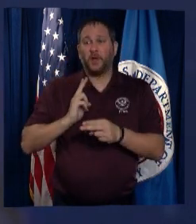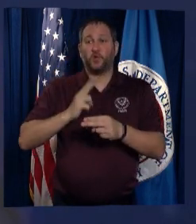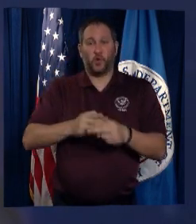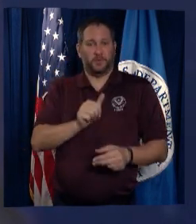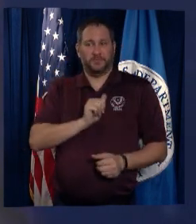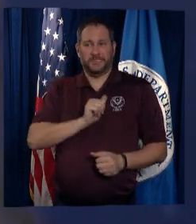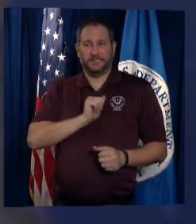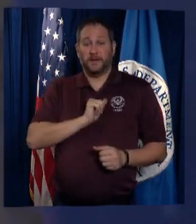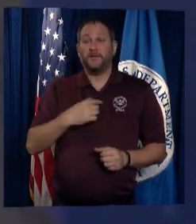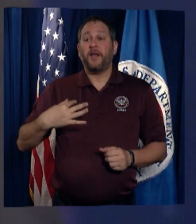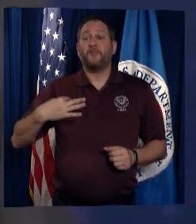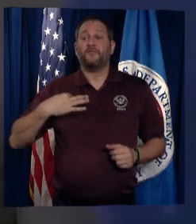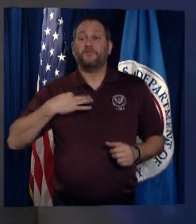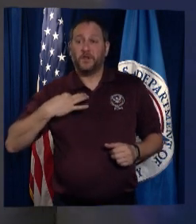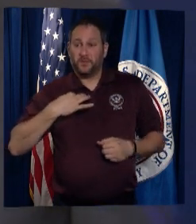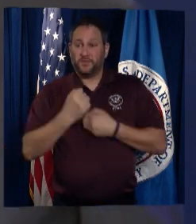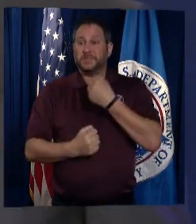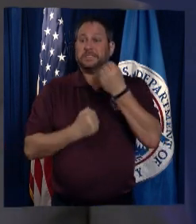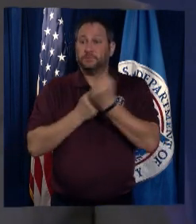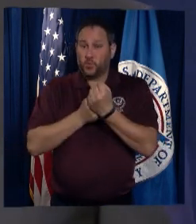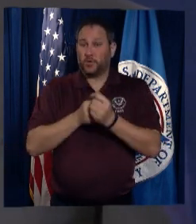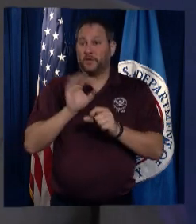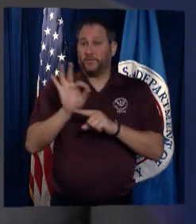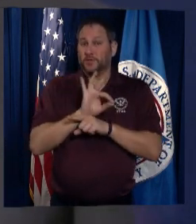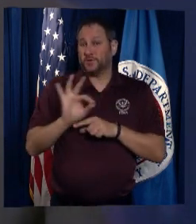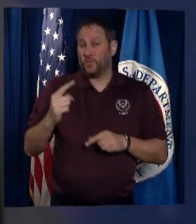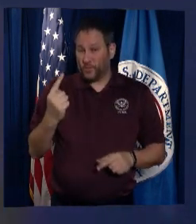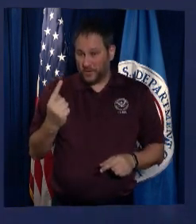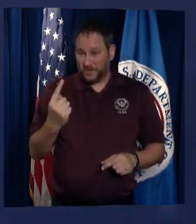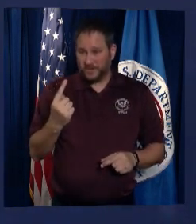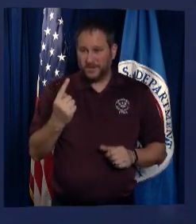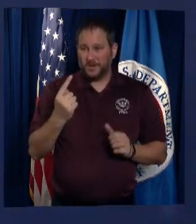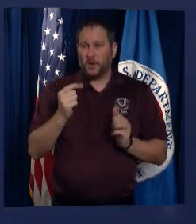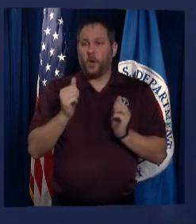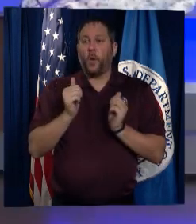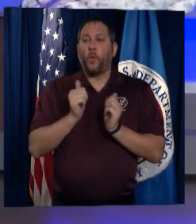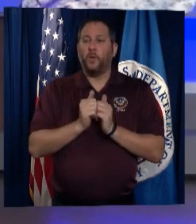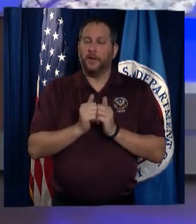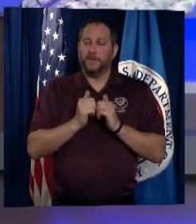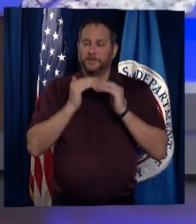Partnership can feel like you're giving up control, but true partnership does not